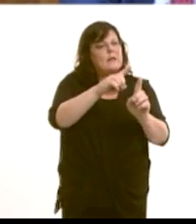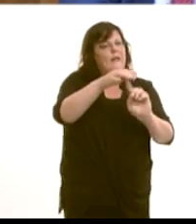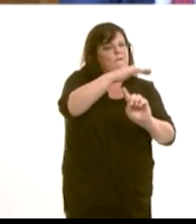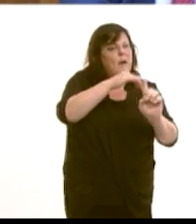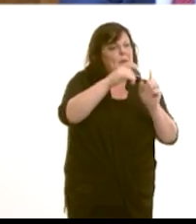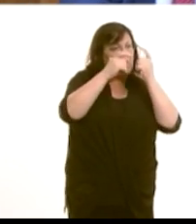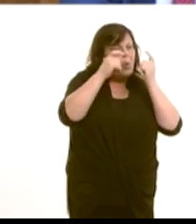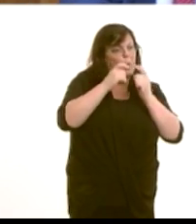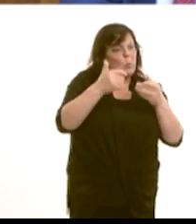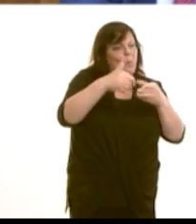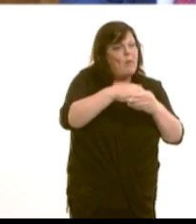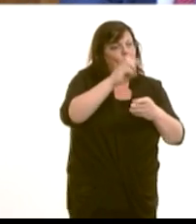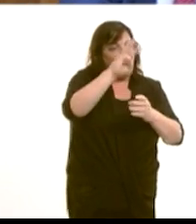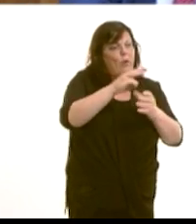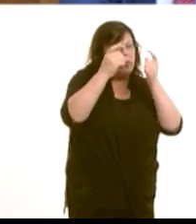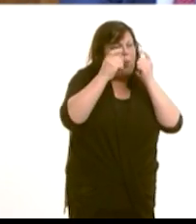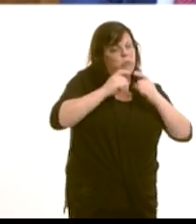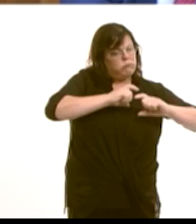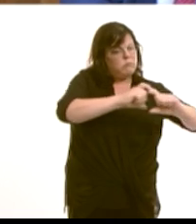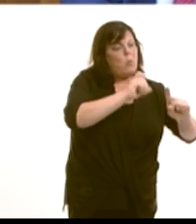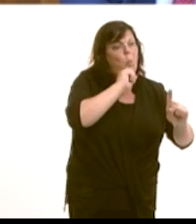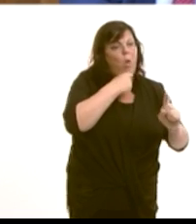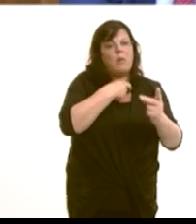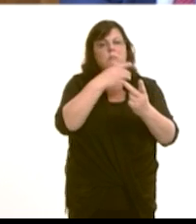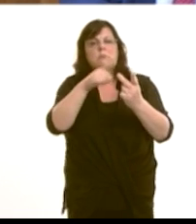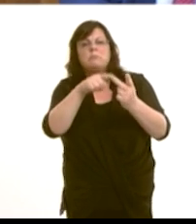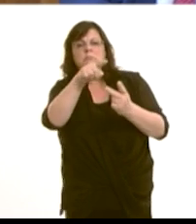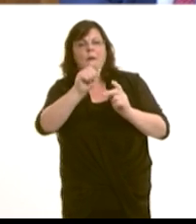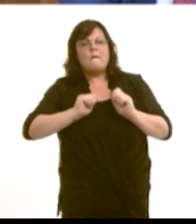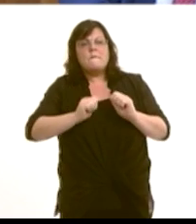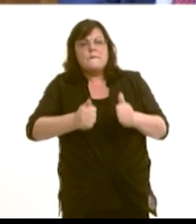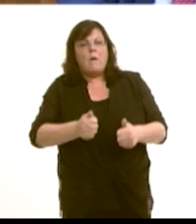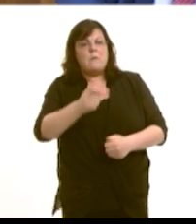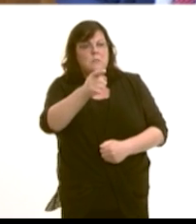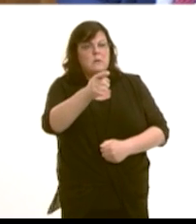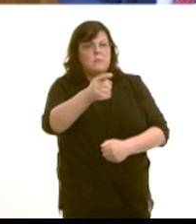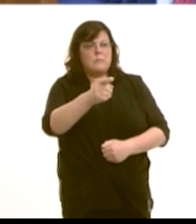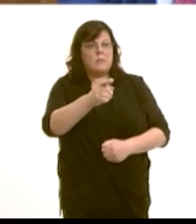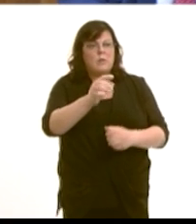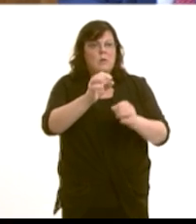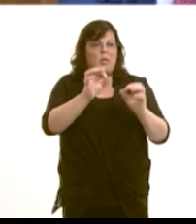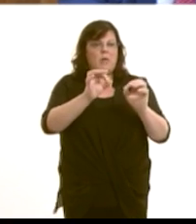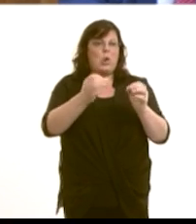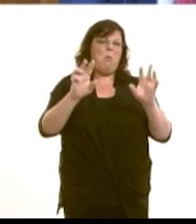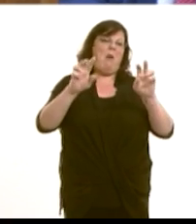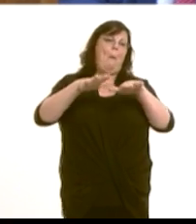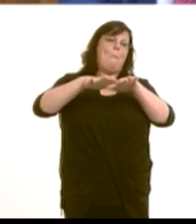Secondly, as far as farming is concerned, just to emphasise the point, there is no such thing as British agricultural policy.